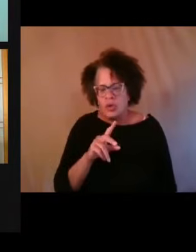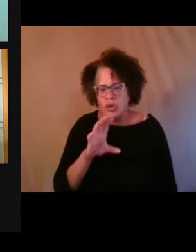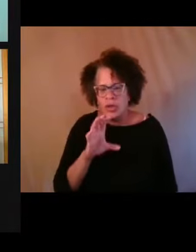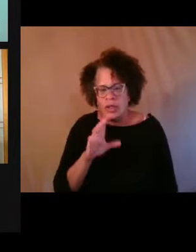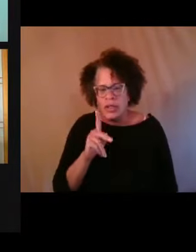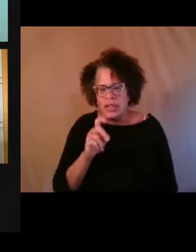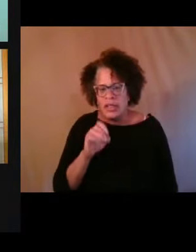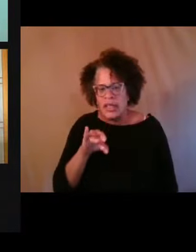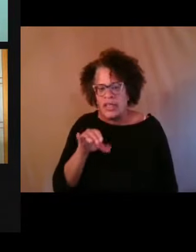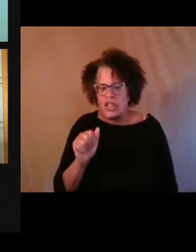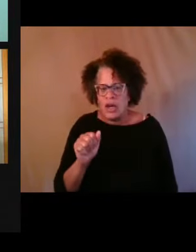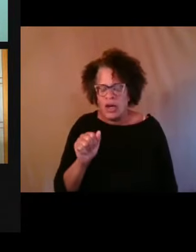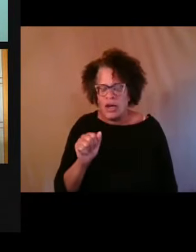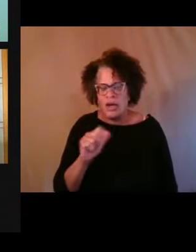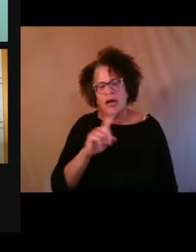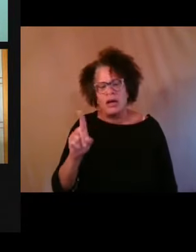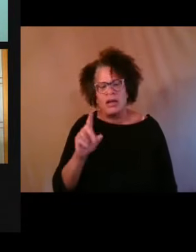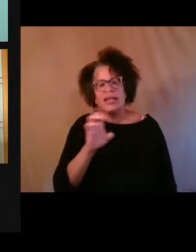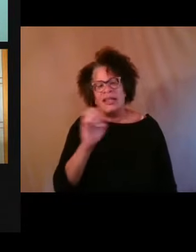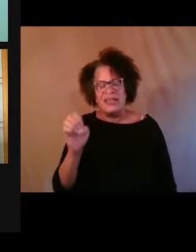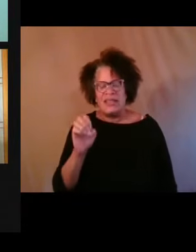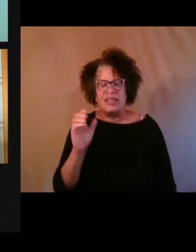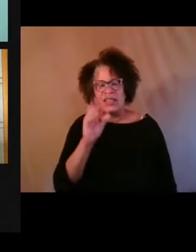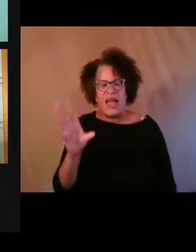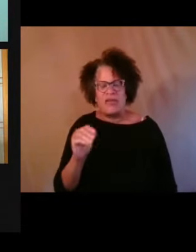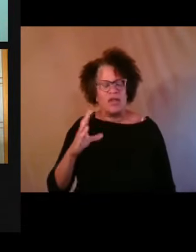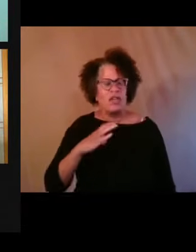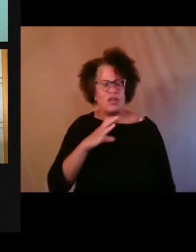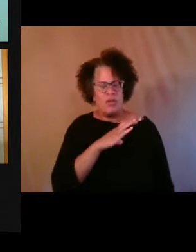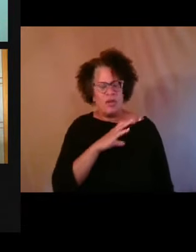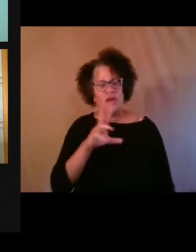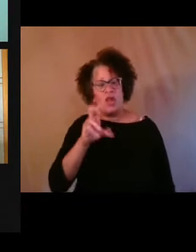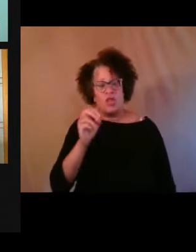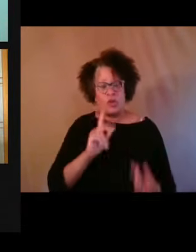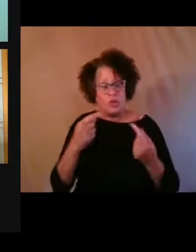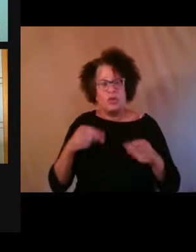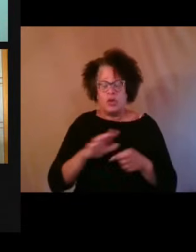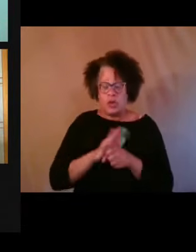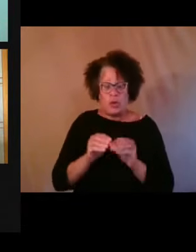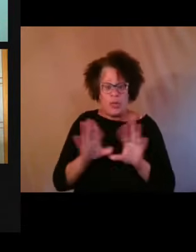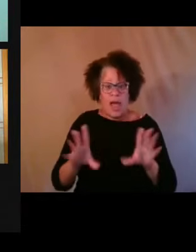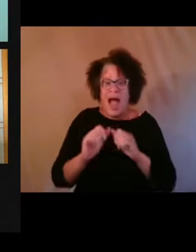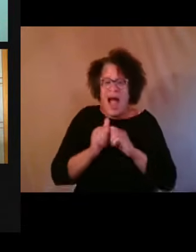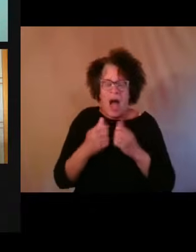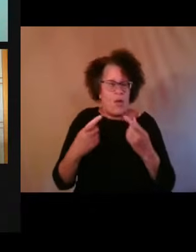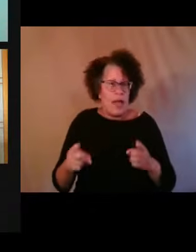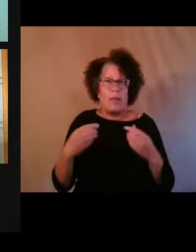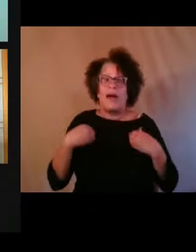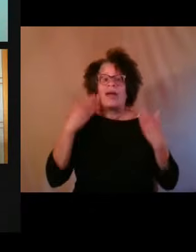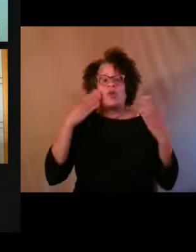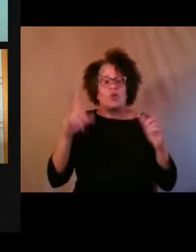And it was around 30 folks during a pandemic, which I don't know how we did it, but we did with little resources.